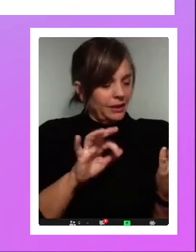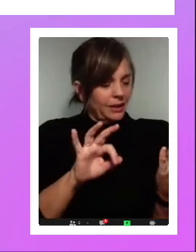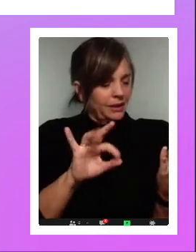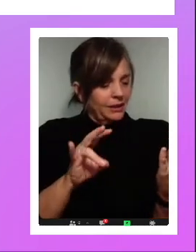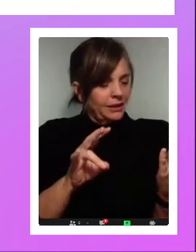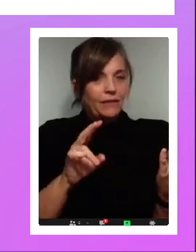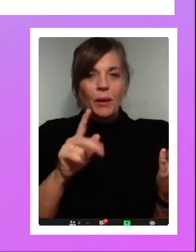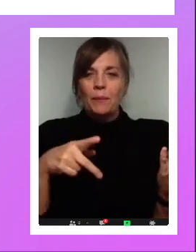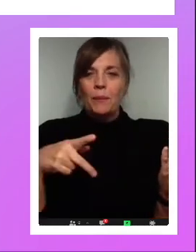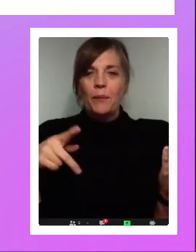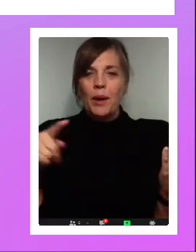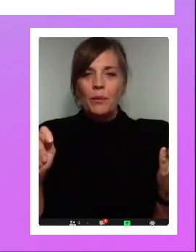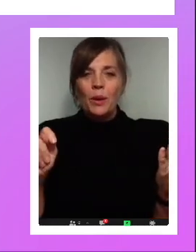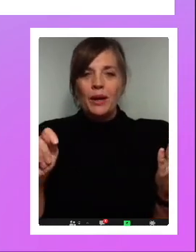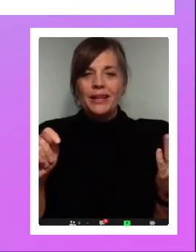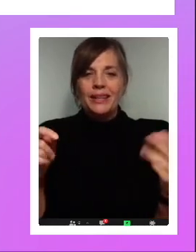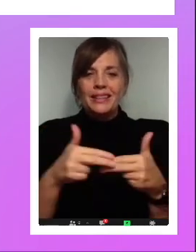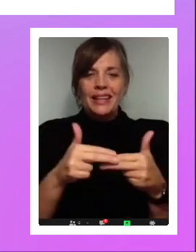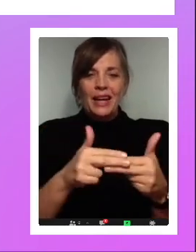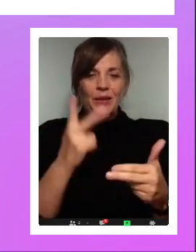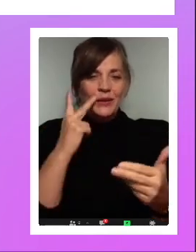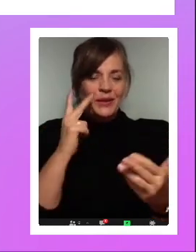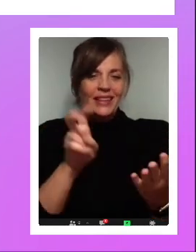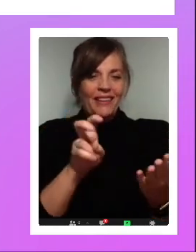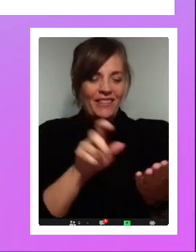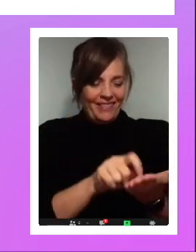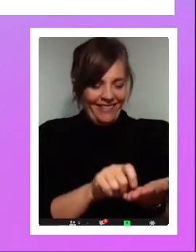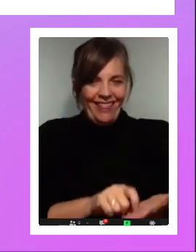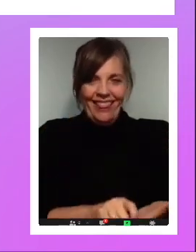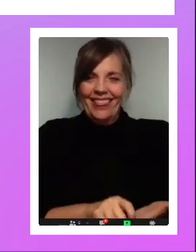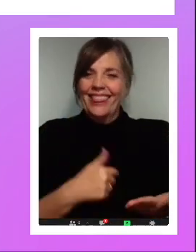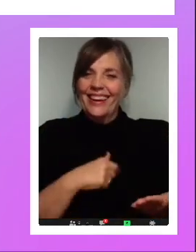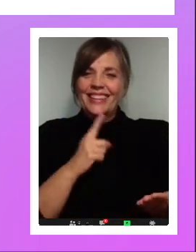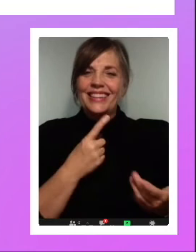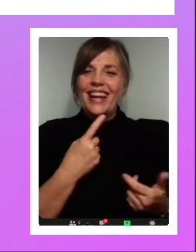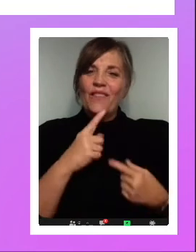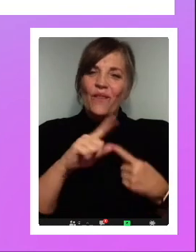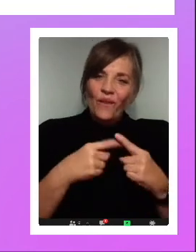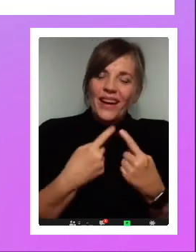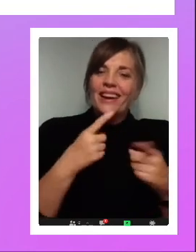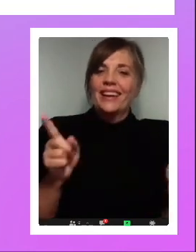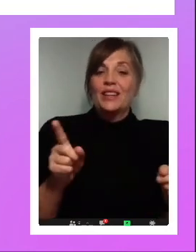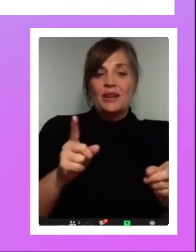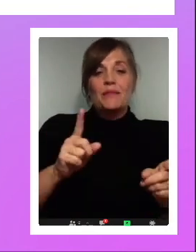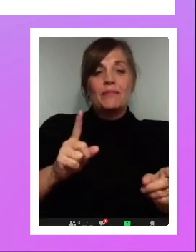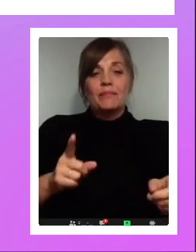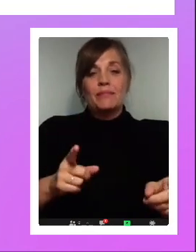to see whether or not that claim can be established but it's certainly been a long time, decades